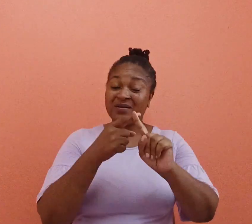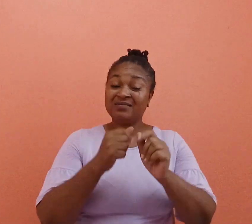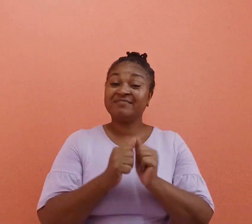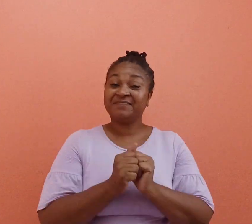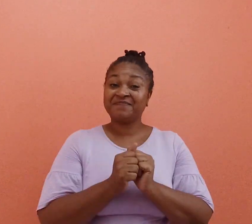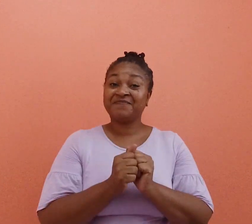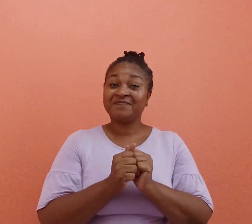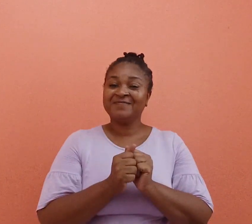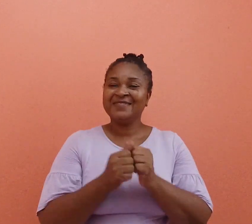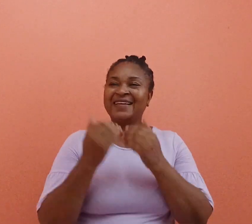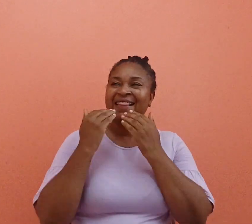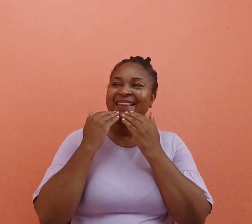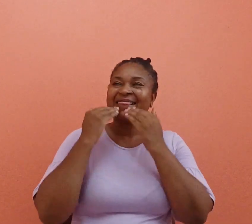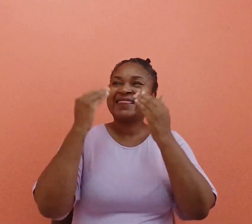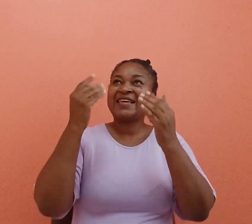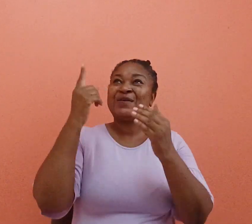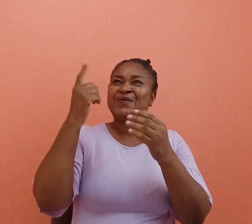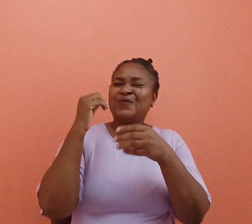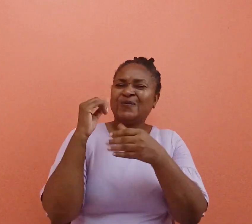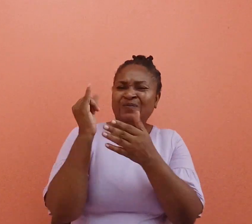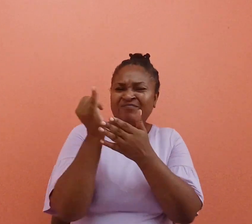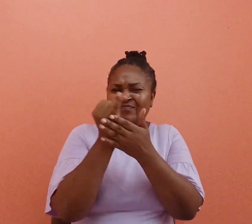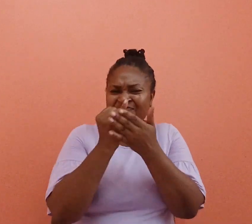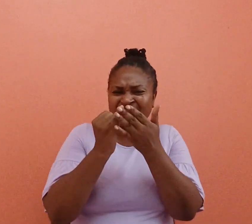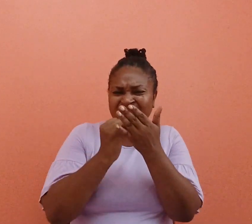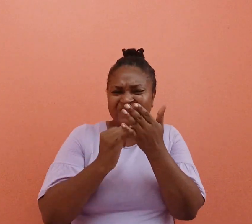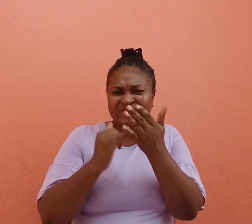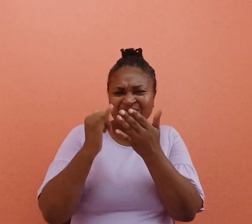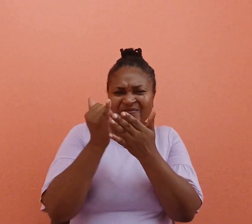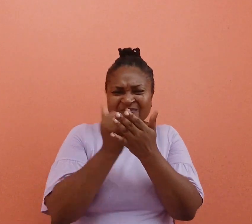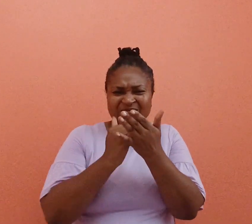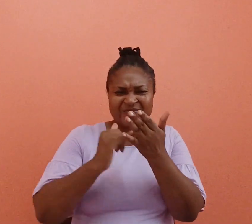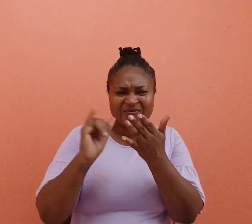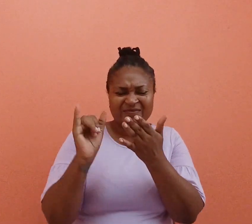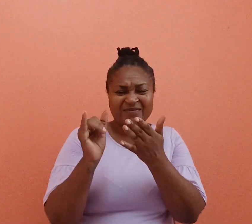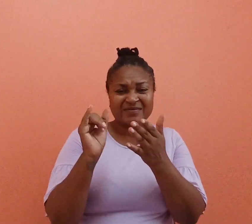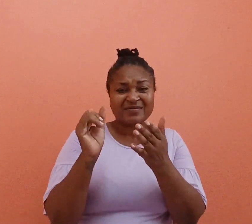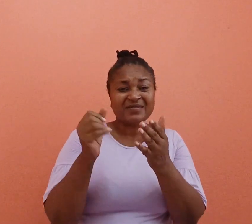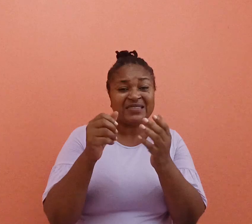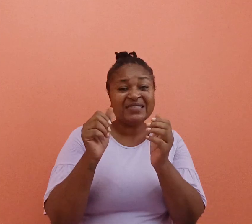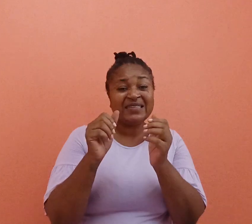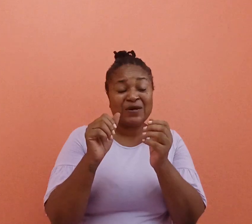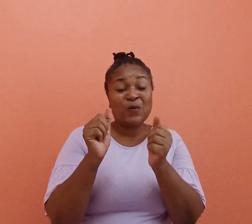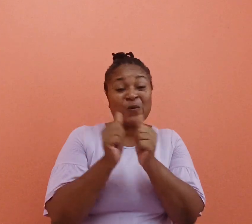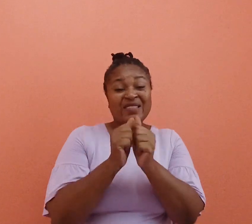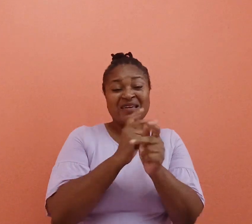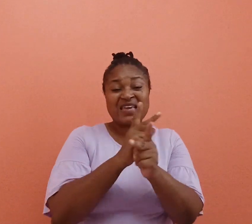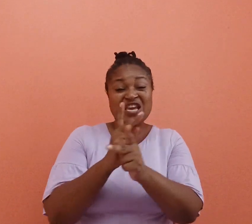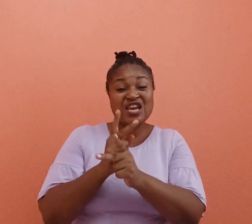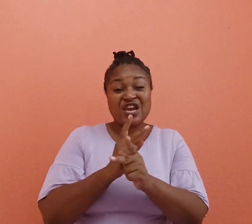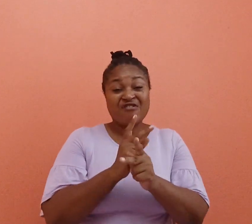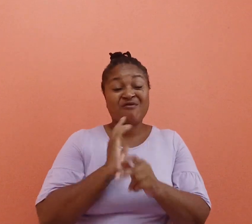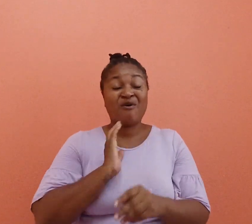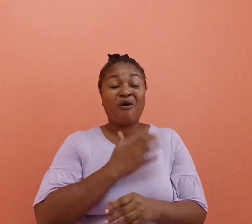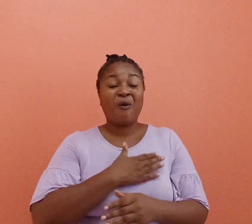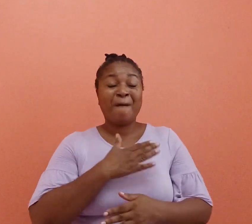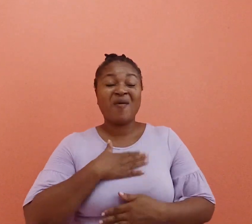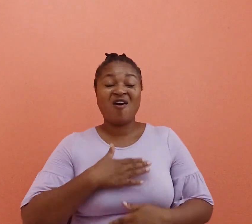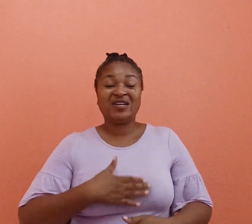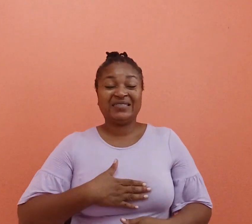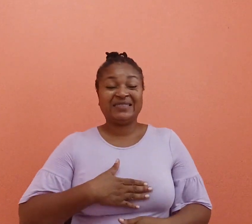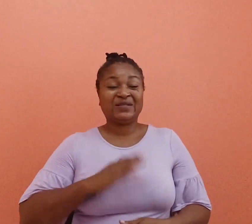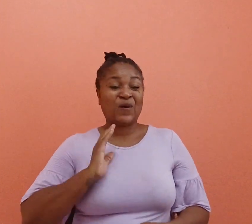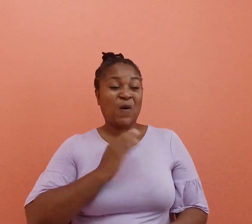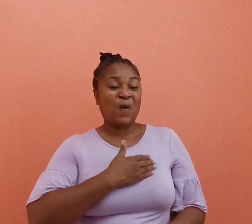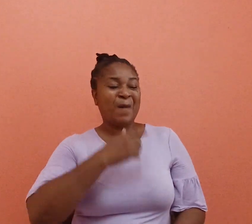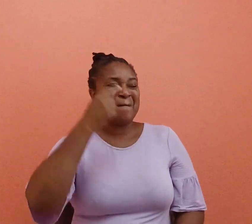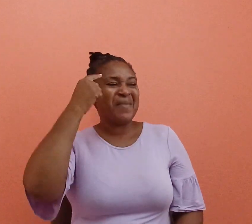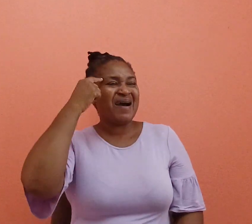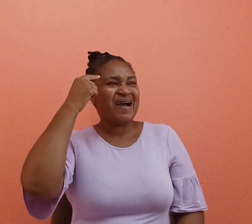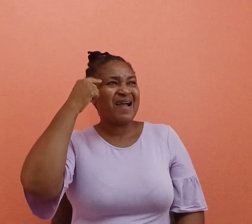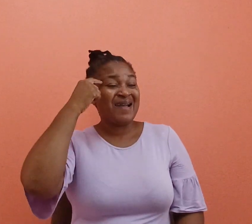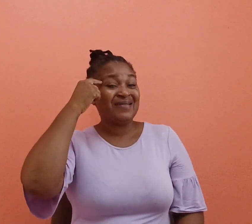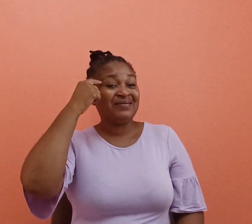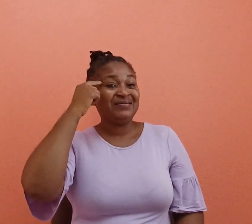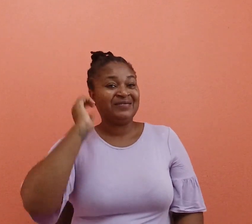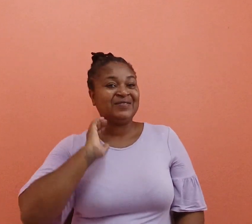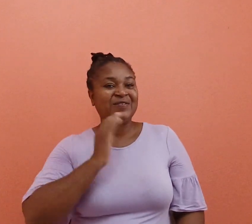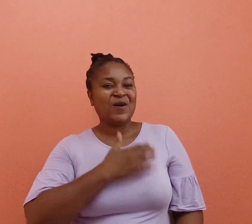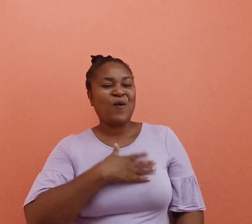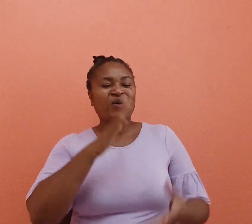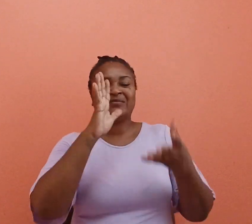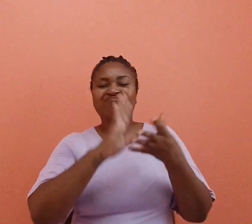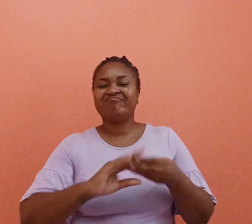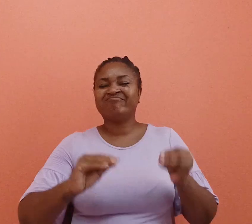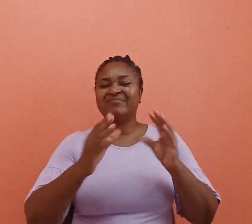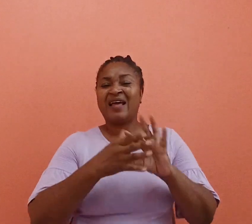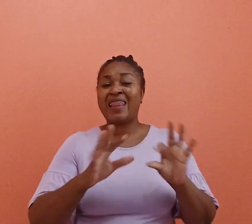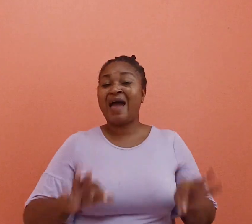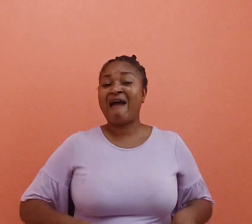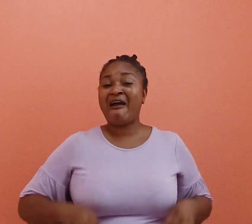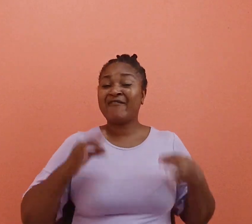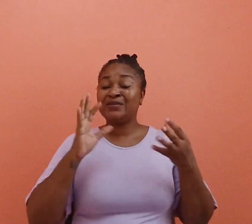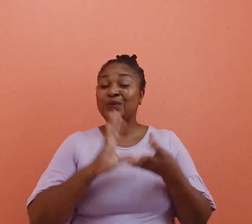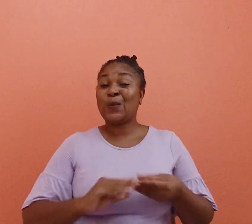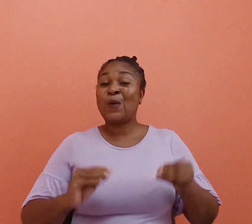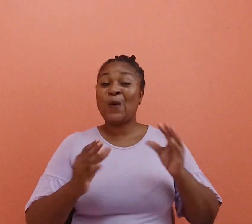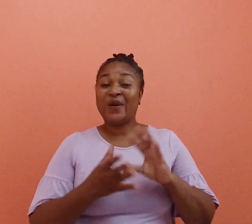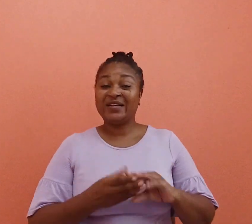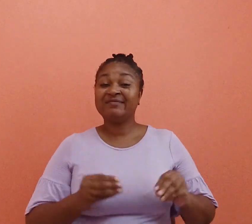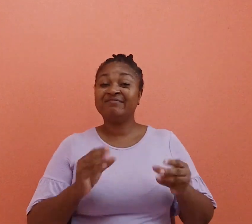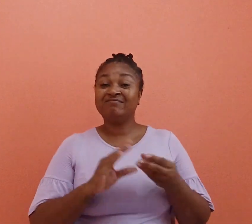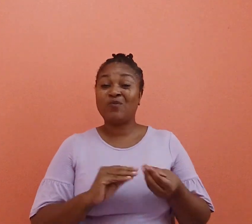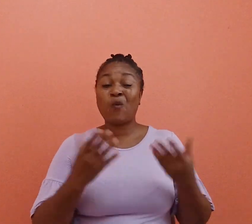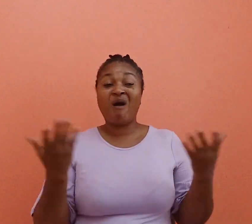Thank you for designing us with care. Our bodies, our minds, our stories.